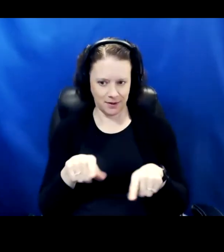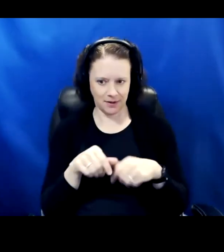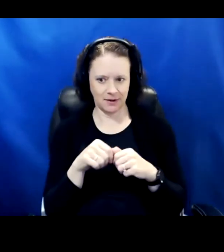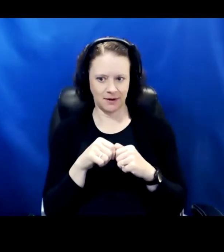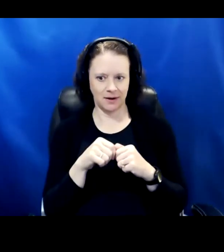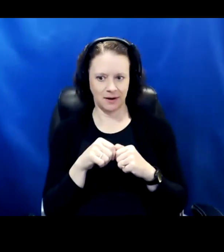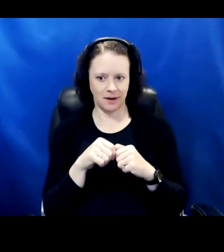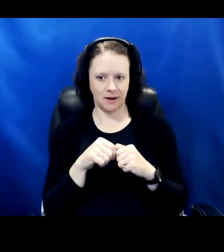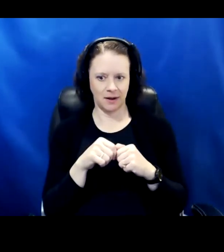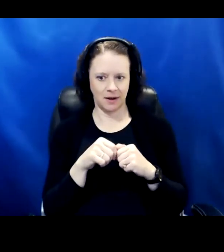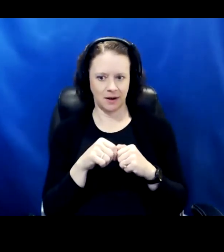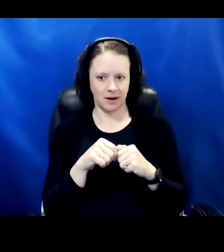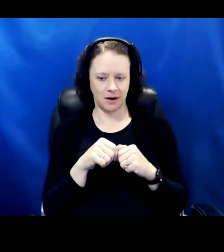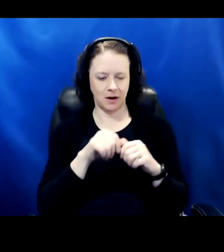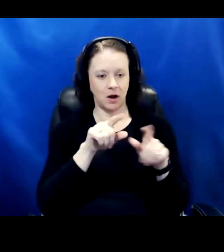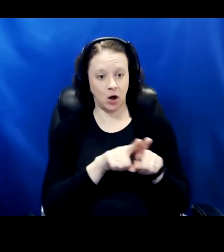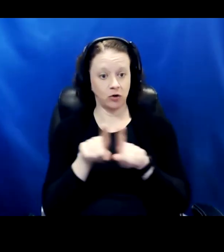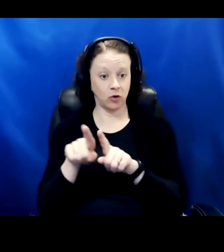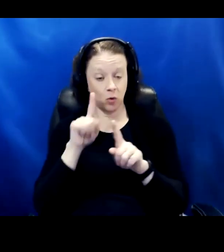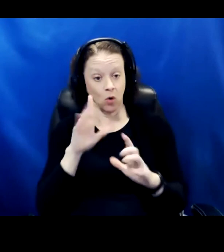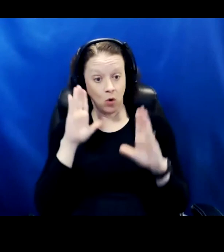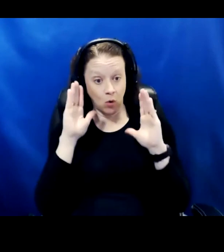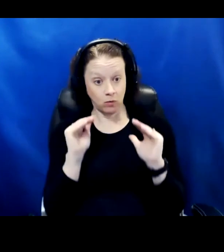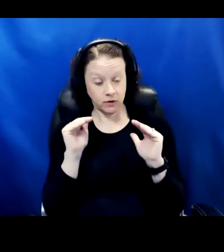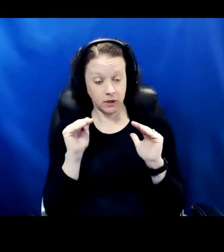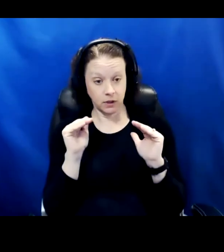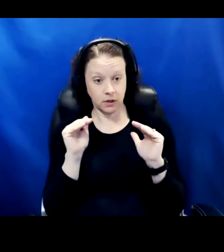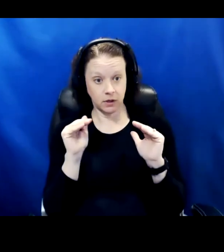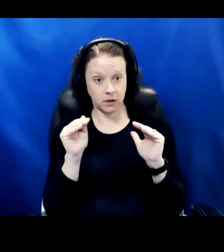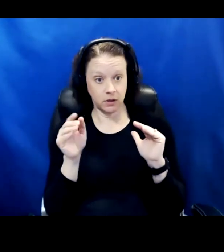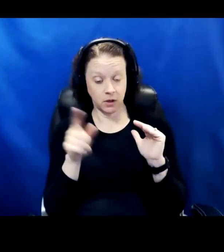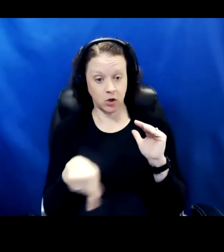and hopefully you have, you know, a healthcare provider